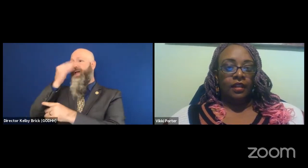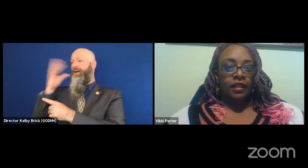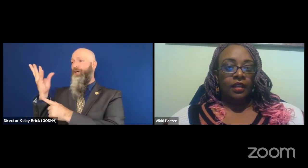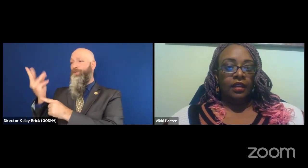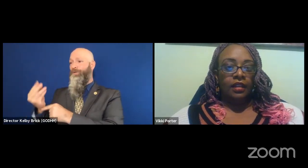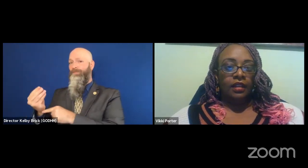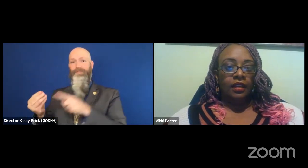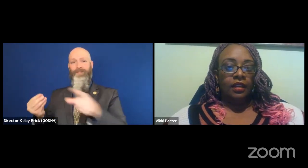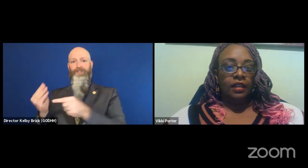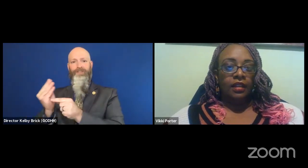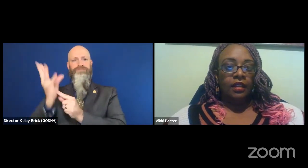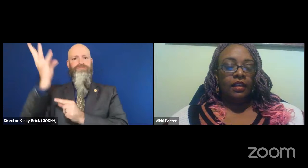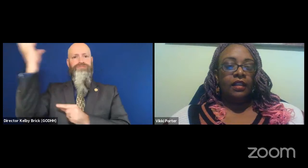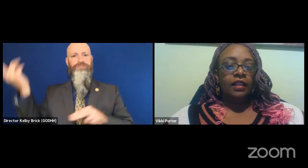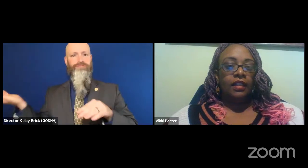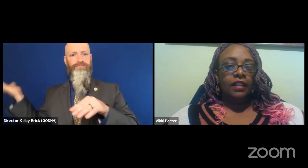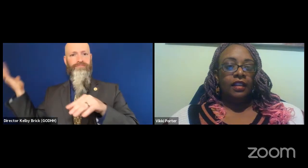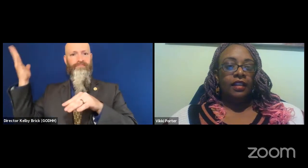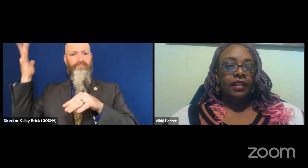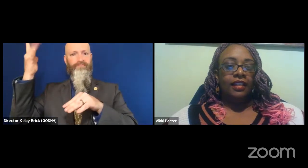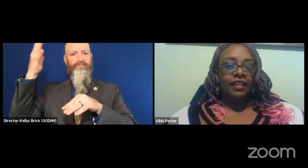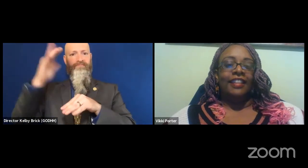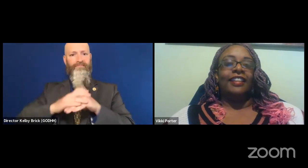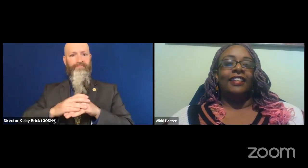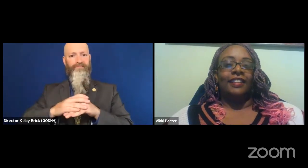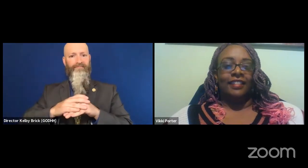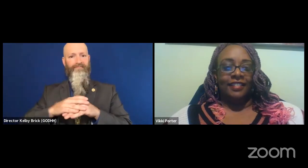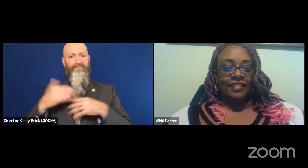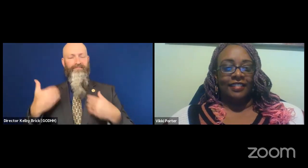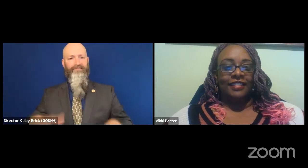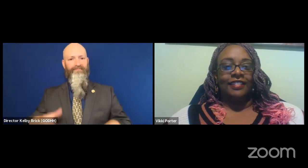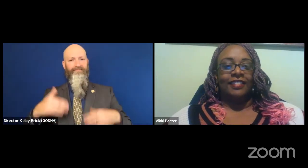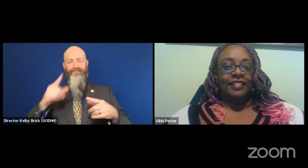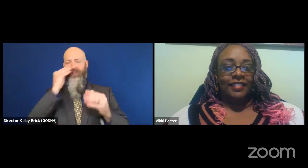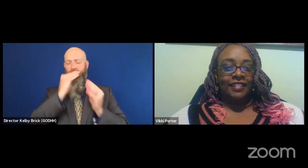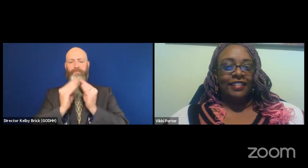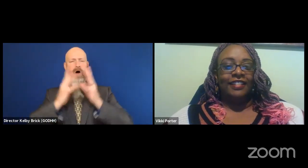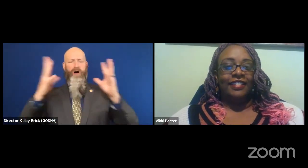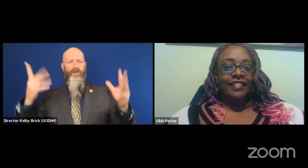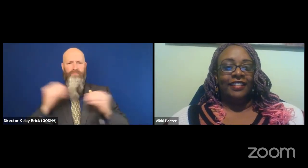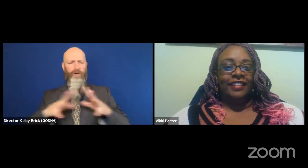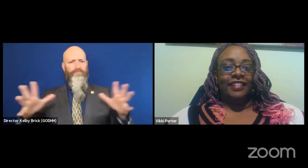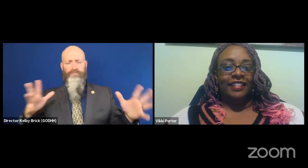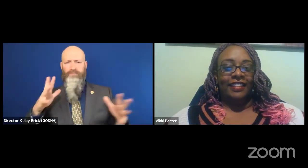Matter, we could count on you. When the flowers died, you bloomed and you thrived and grew.